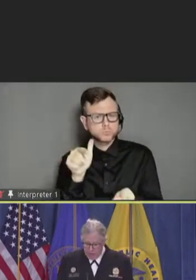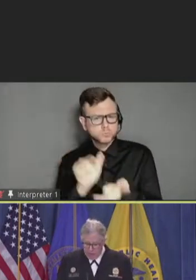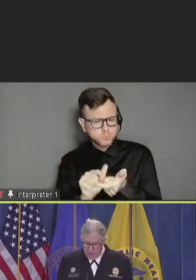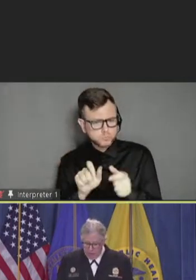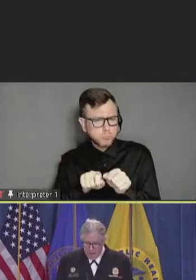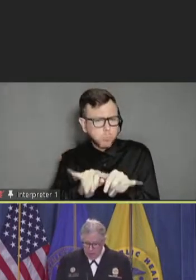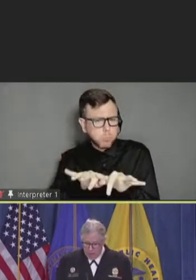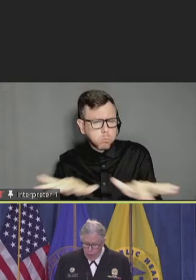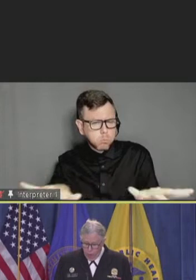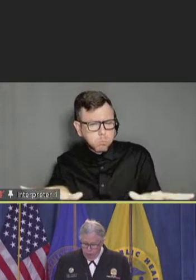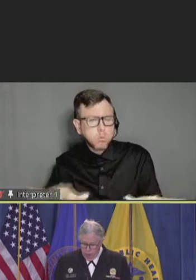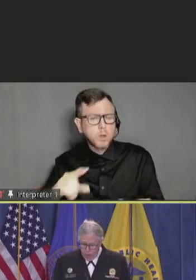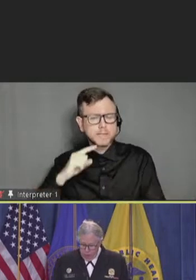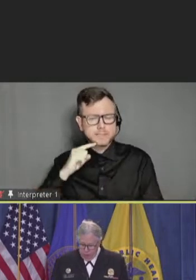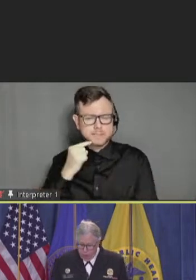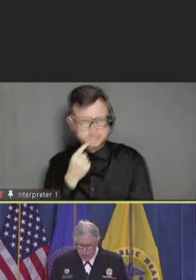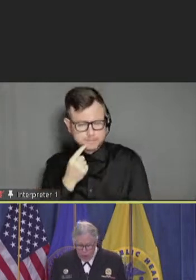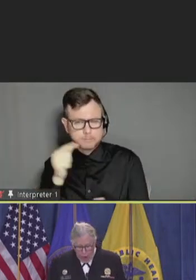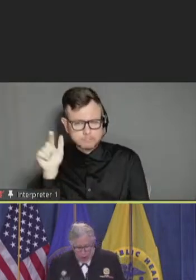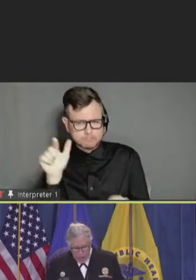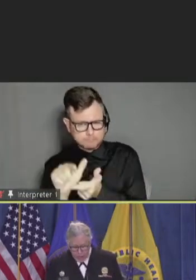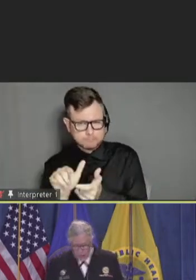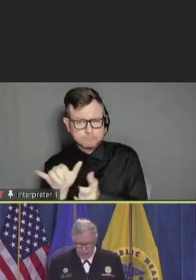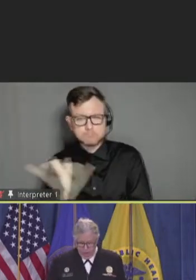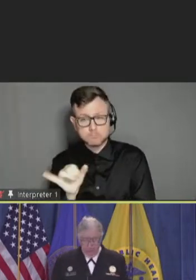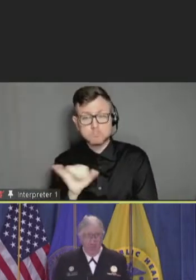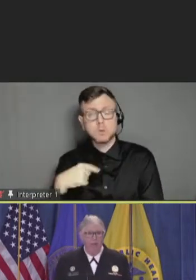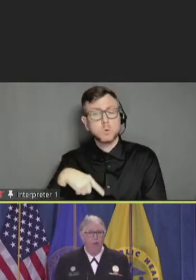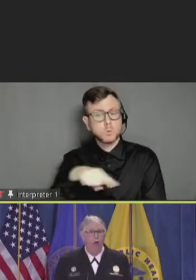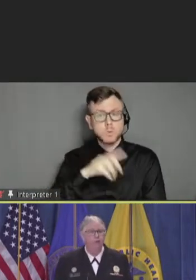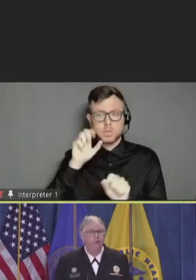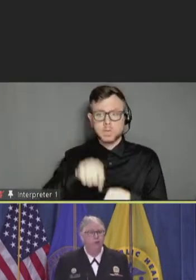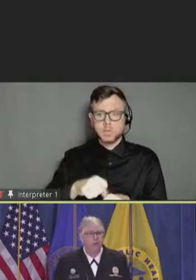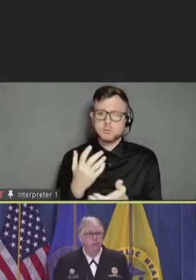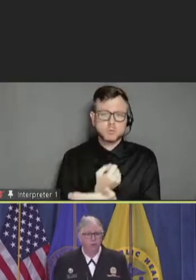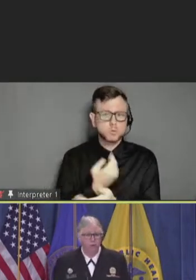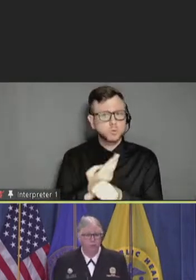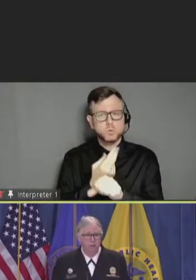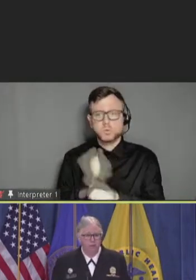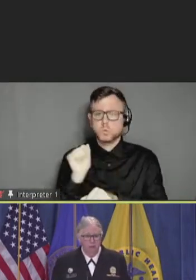And I look forward to us using all of the tools that we have, all the tools in the toolbox,